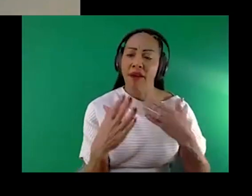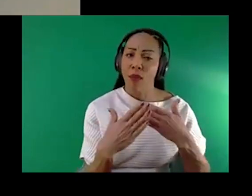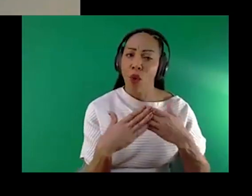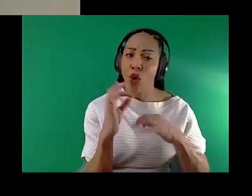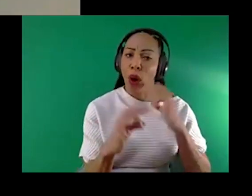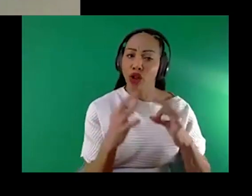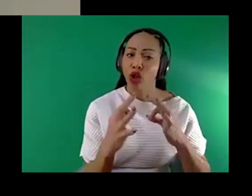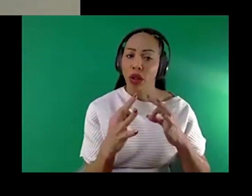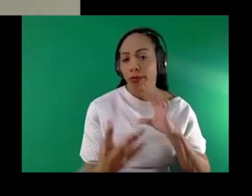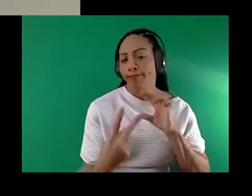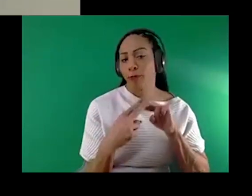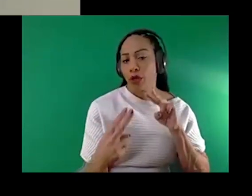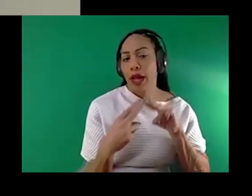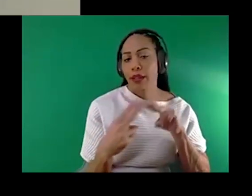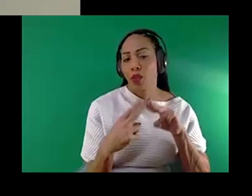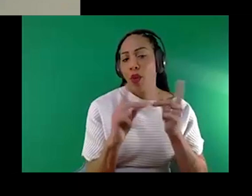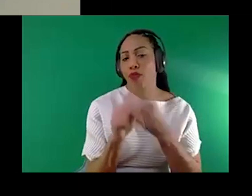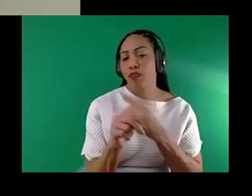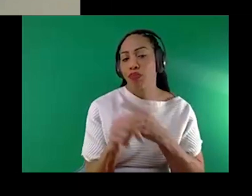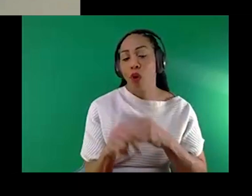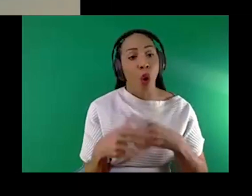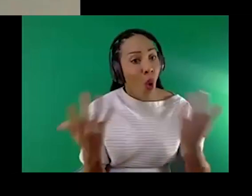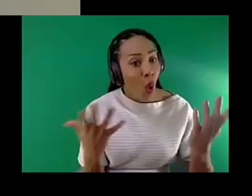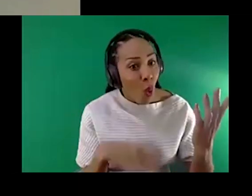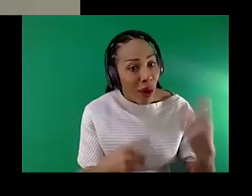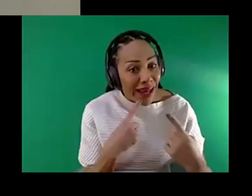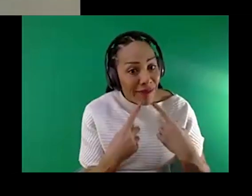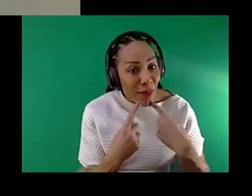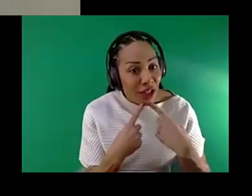and or if you'd like to recap any of the information we've shared shared today uh